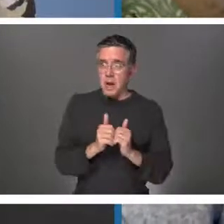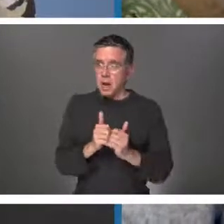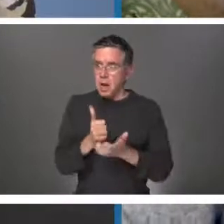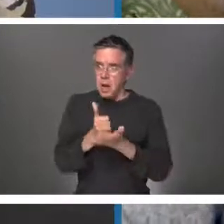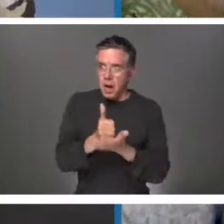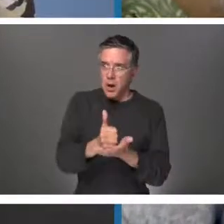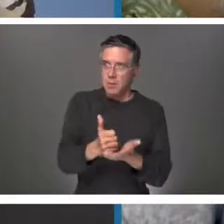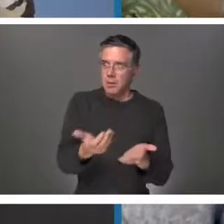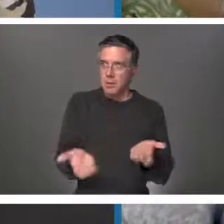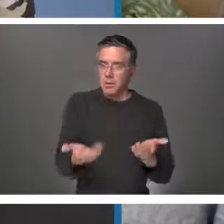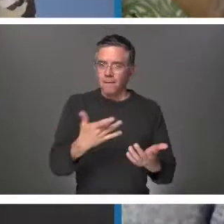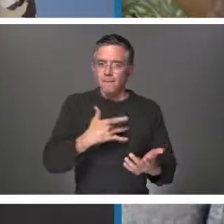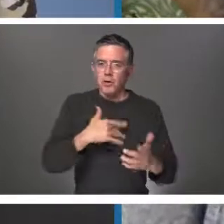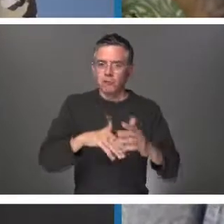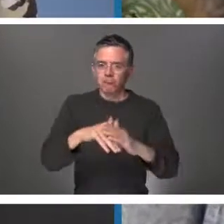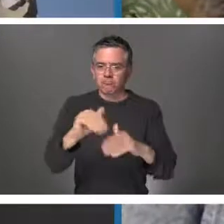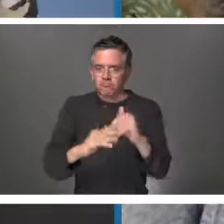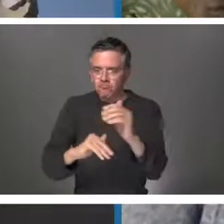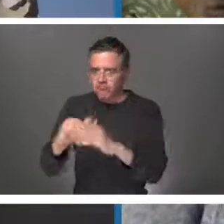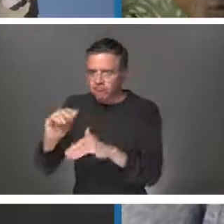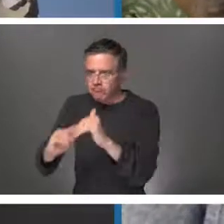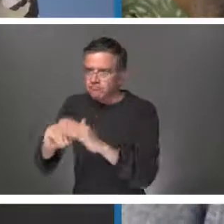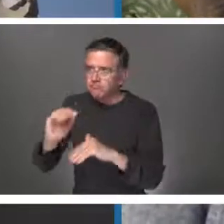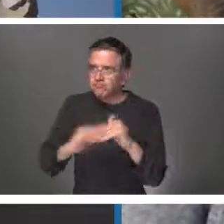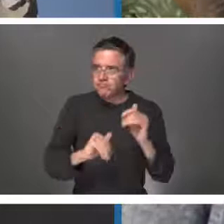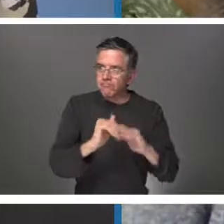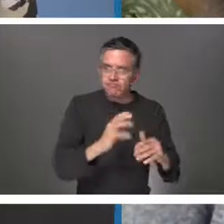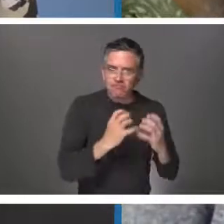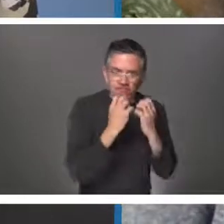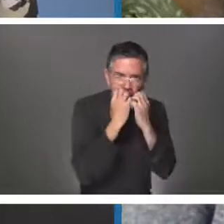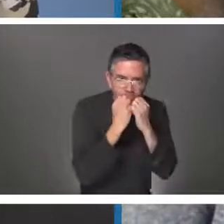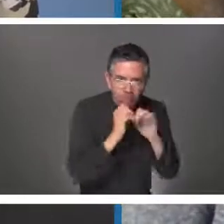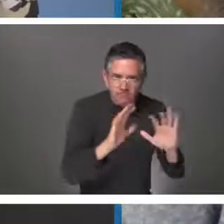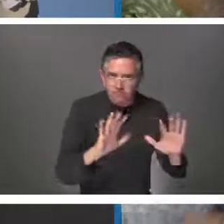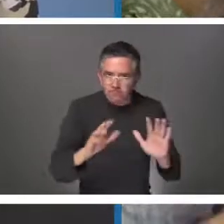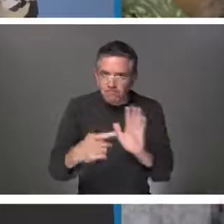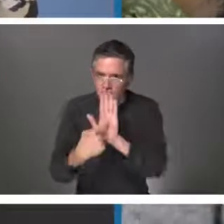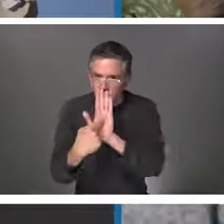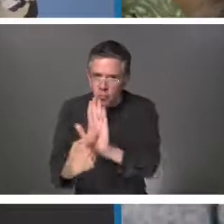but somebody cares about them and wants to be protecting their health?